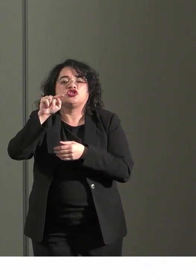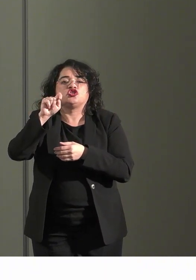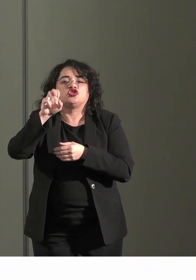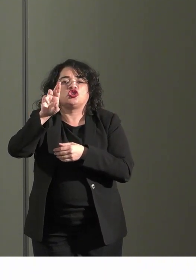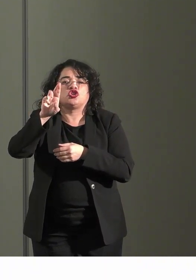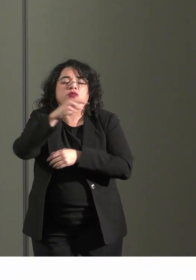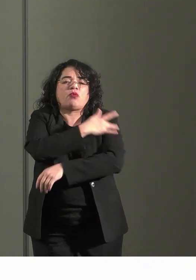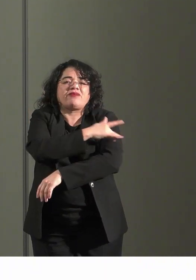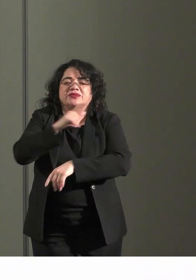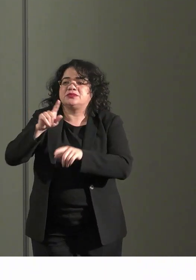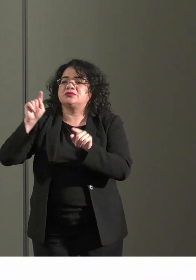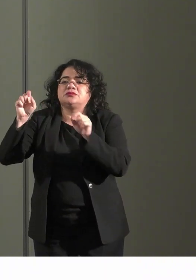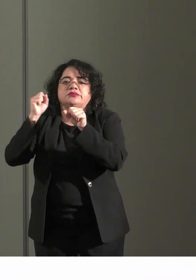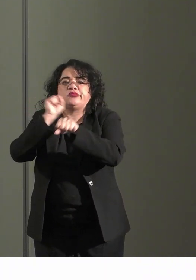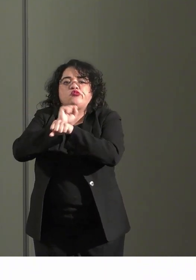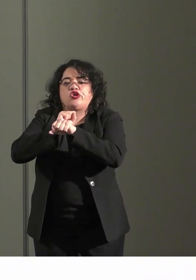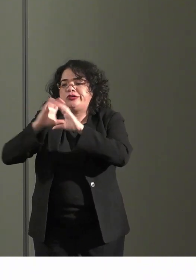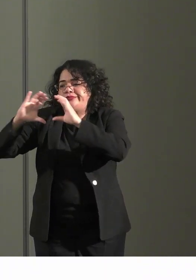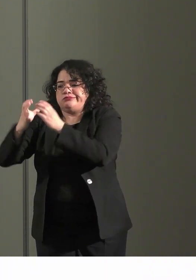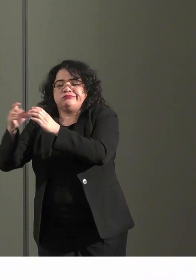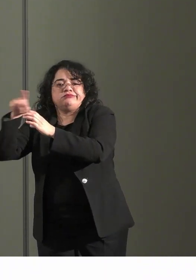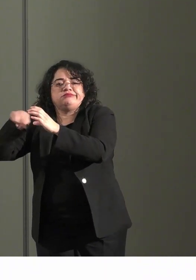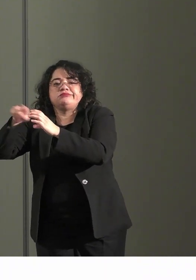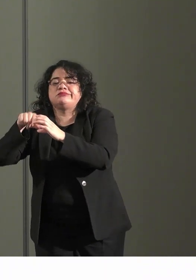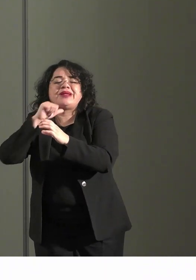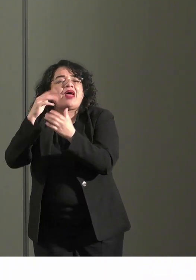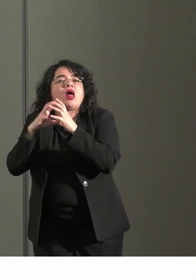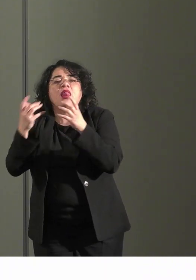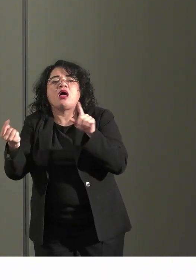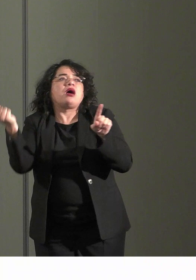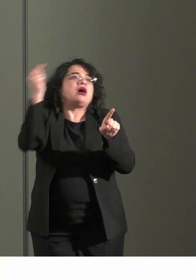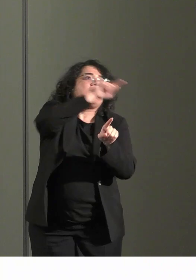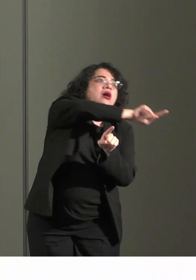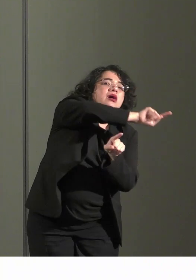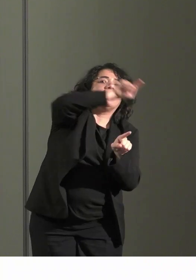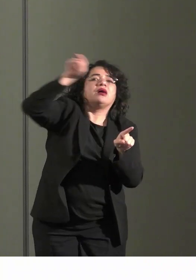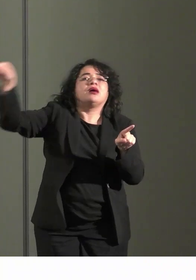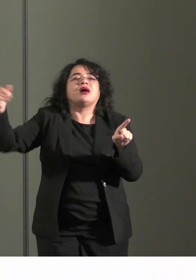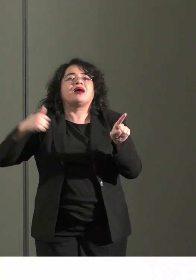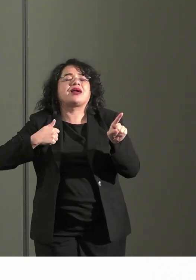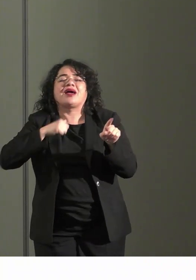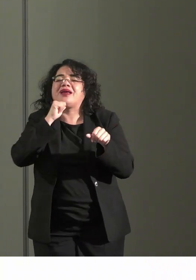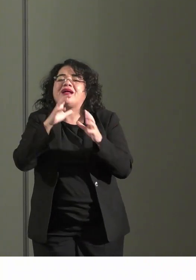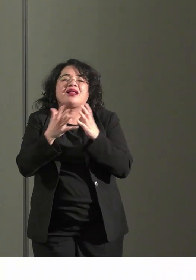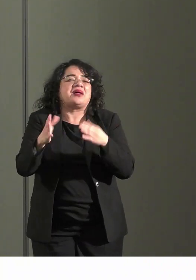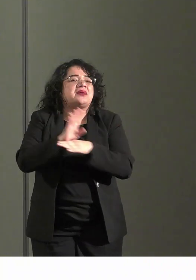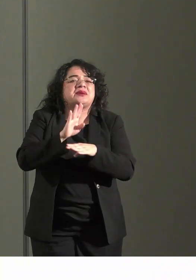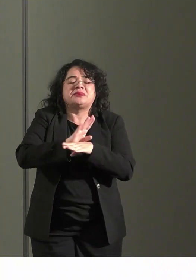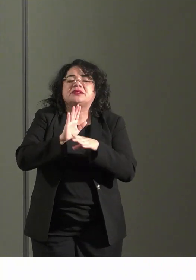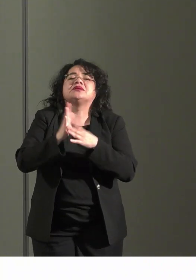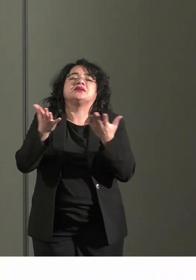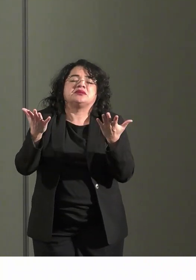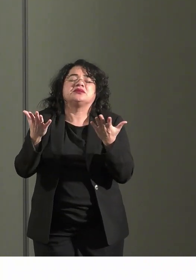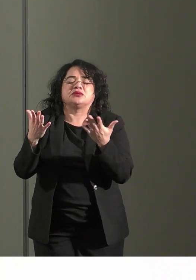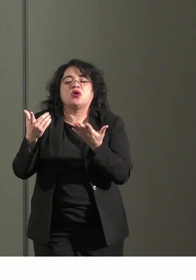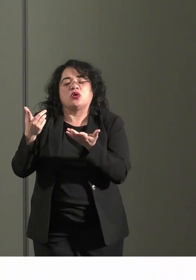are exempt there are ways to exempt certain entities. You don't have to exempt you don't. You